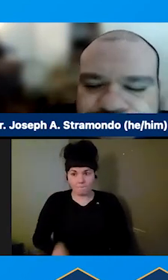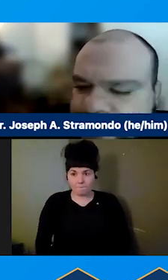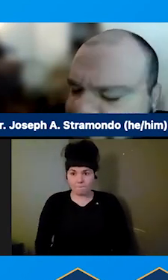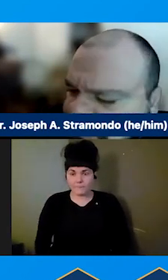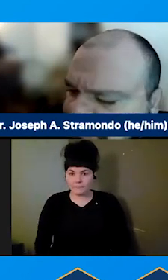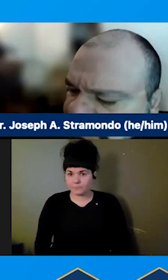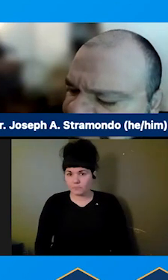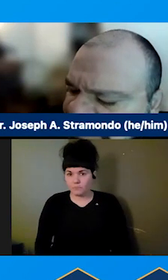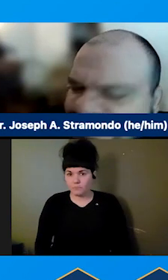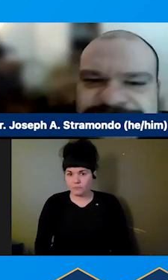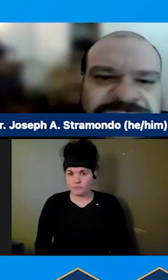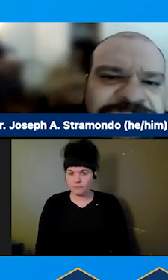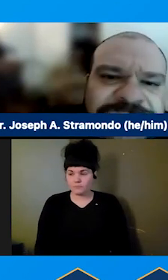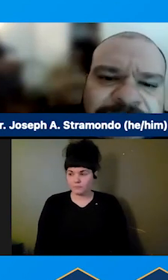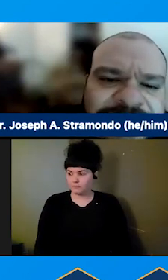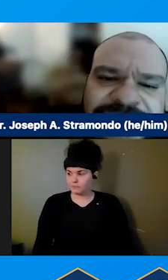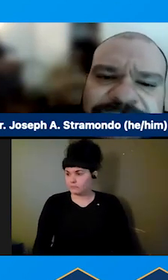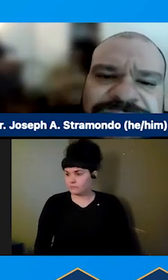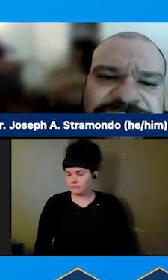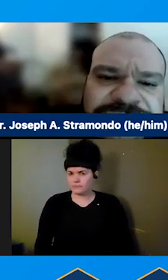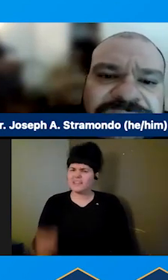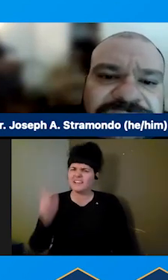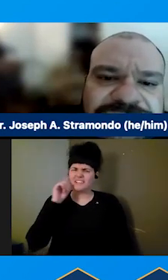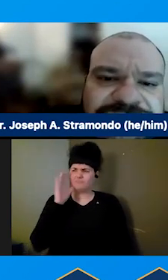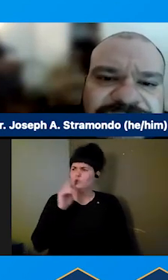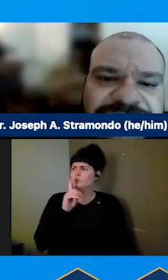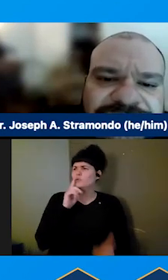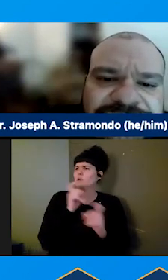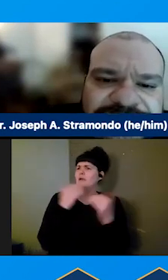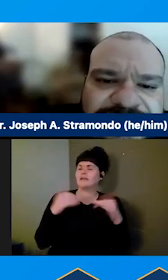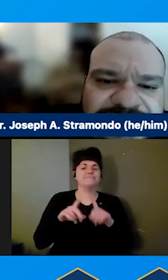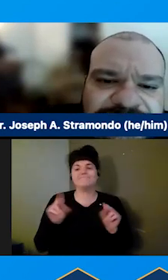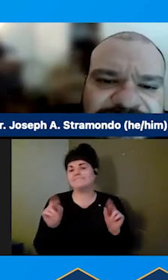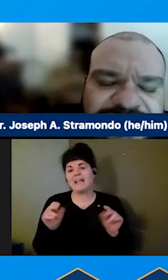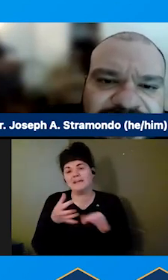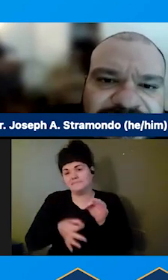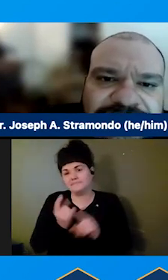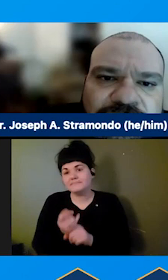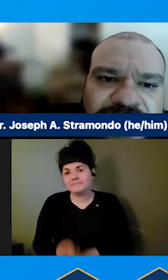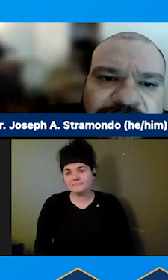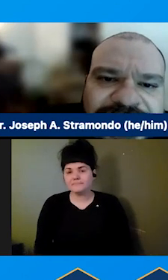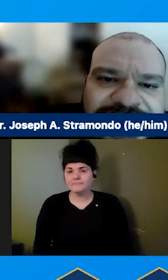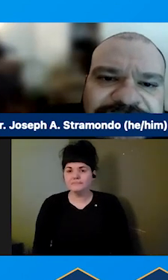Okay. And so this sounds pretty complicated but it's not. Right. It's really not. One